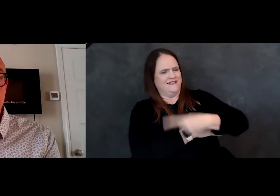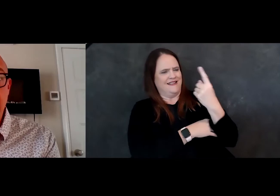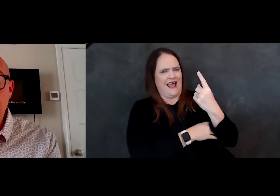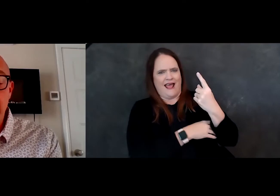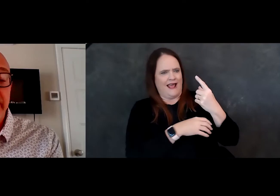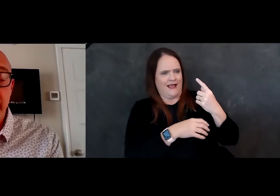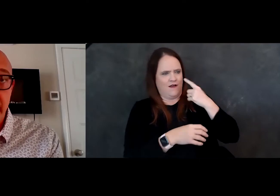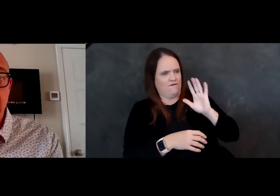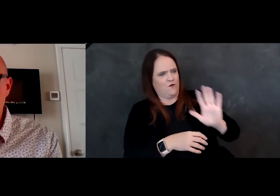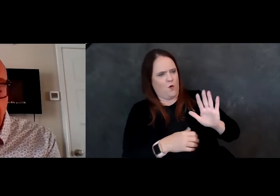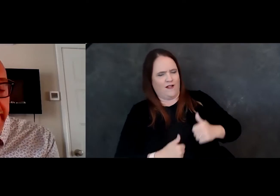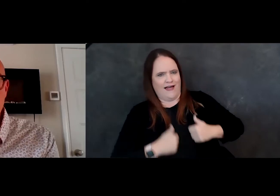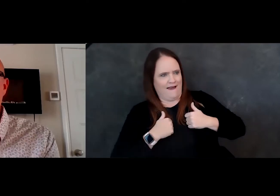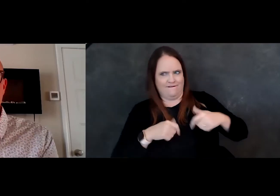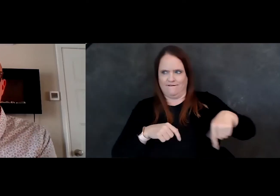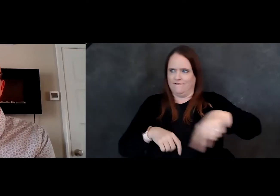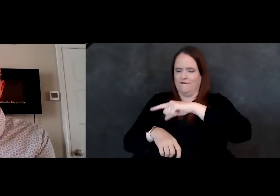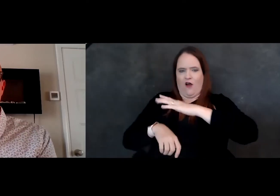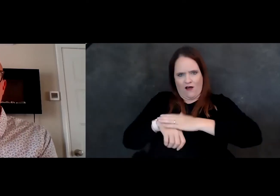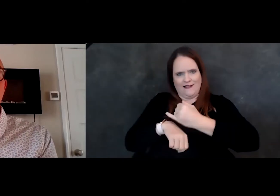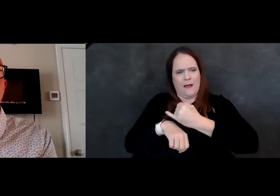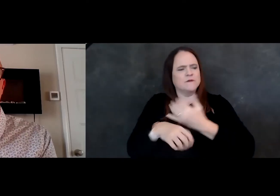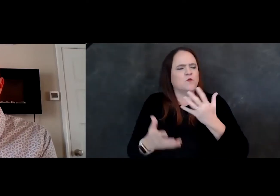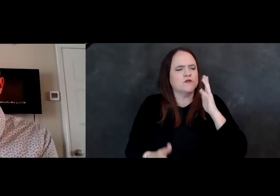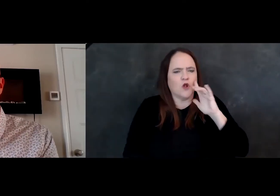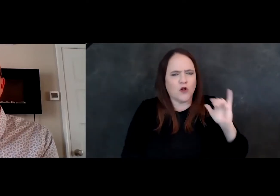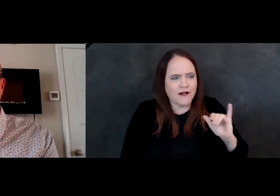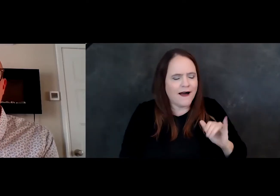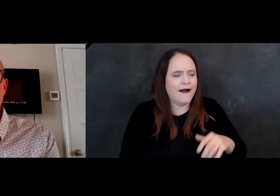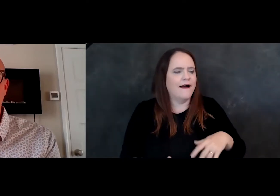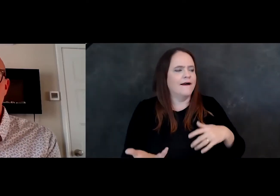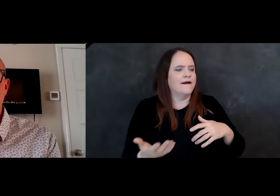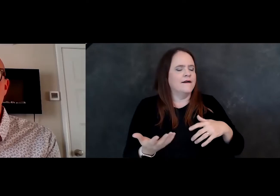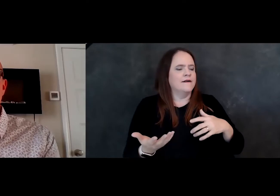is deaf who was coming to our campus and being a part of our community.